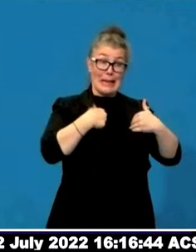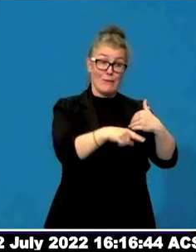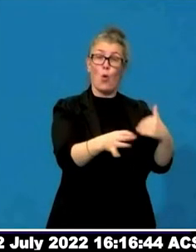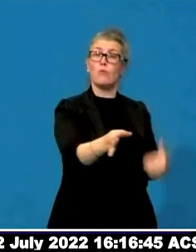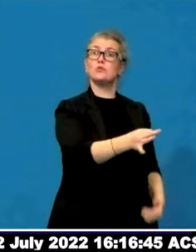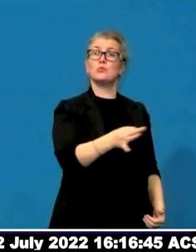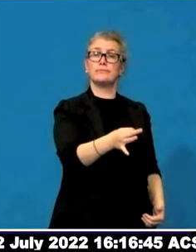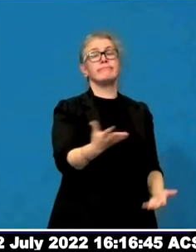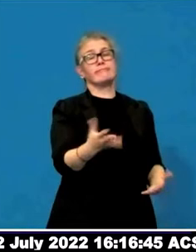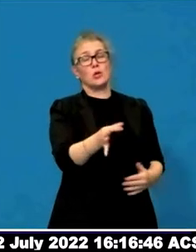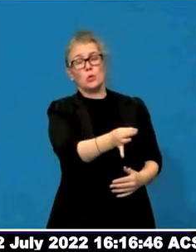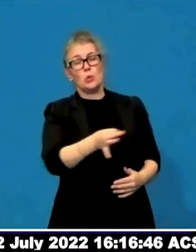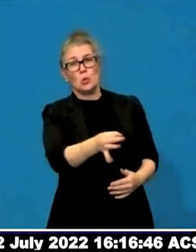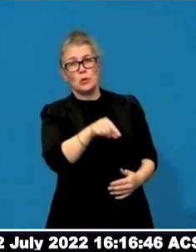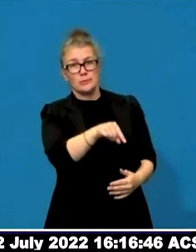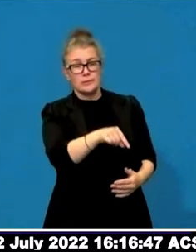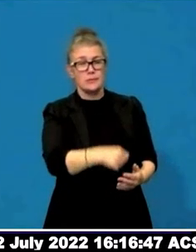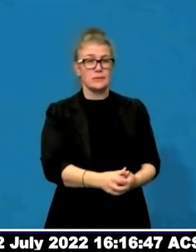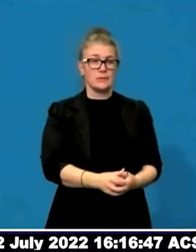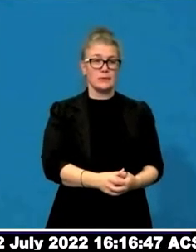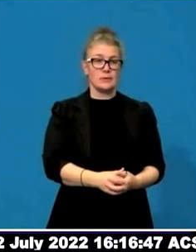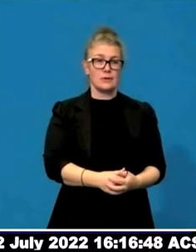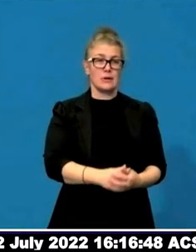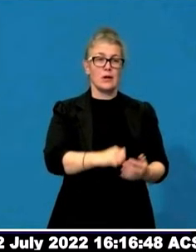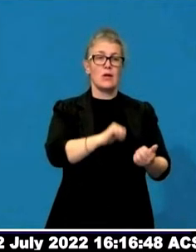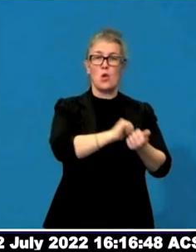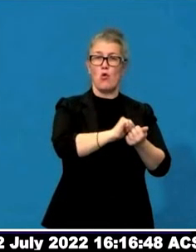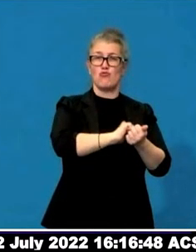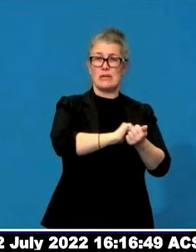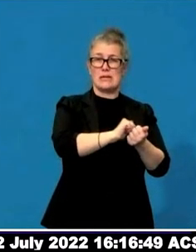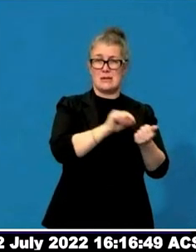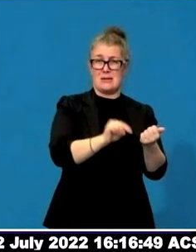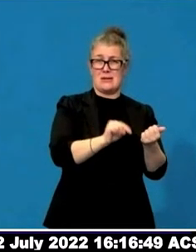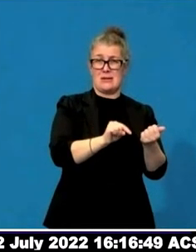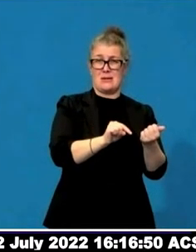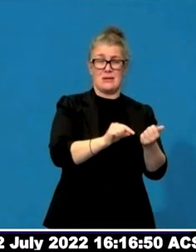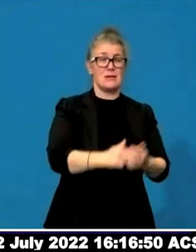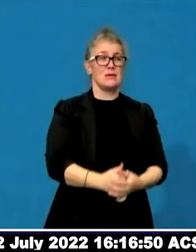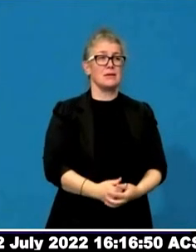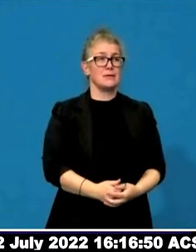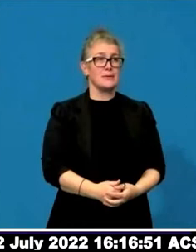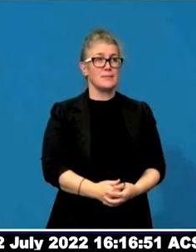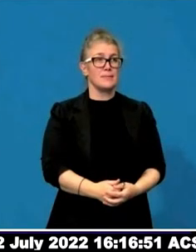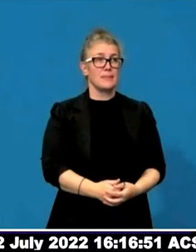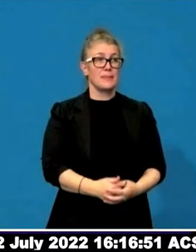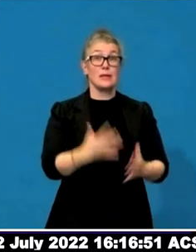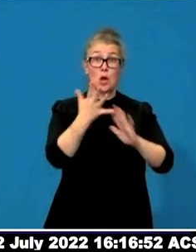Laundry downstairs. And so you would have to carry Boyzie up the stairs